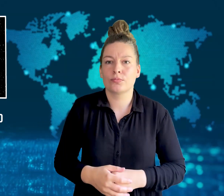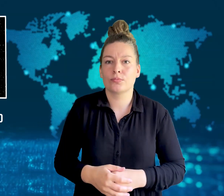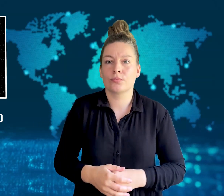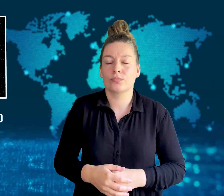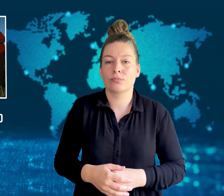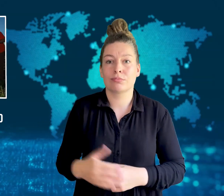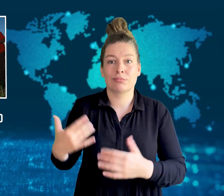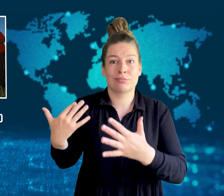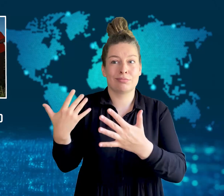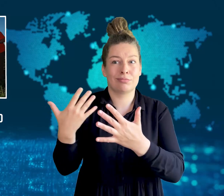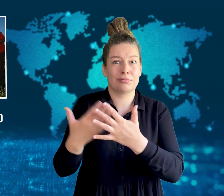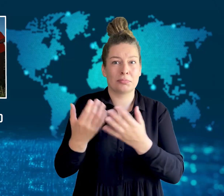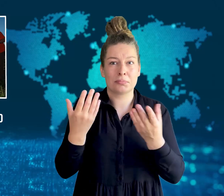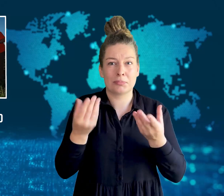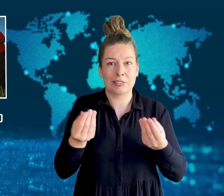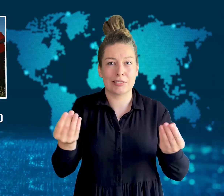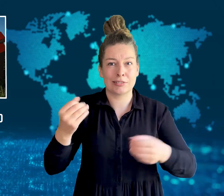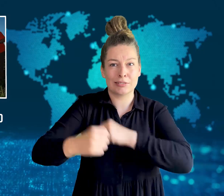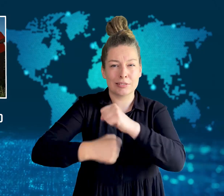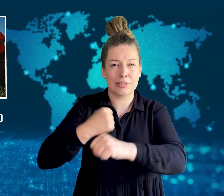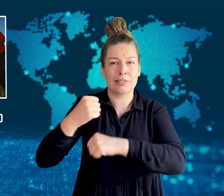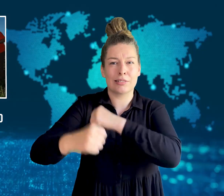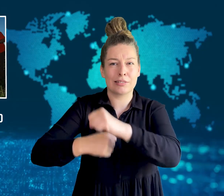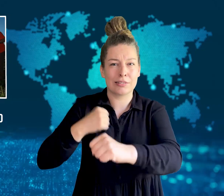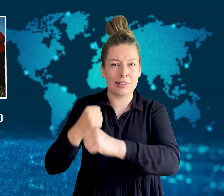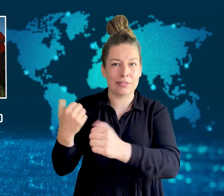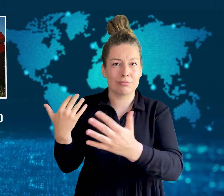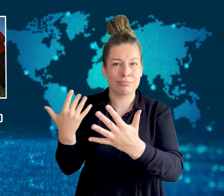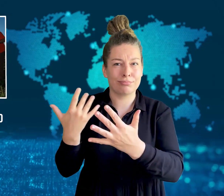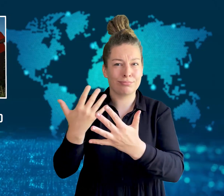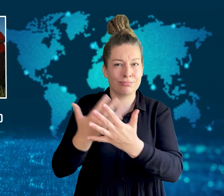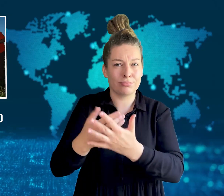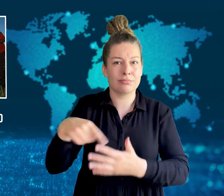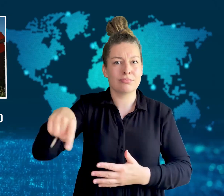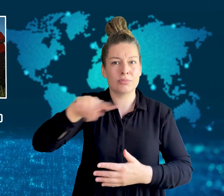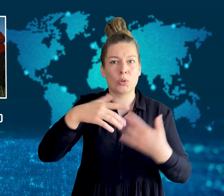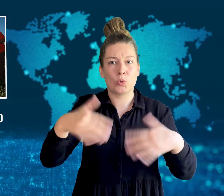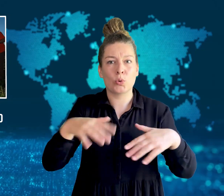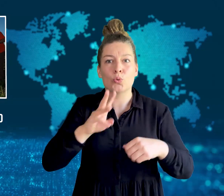the Earth connecting the poles, as modeled by